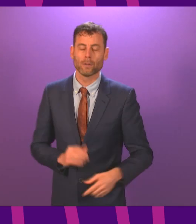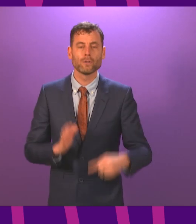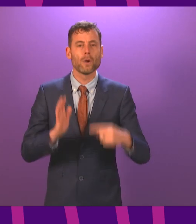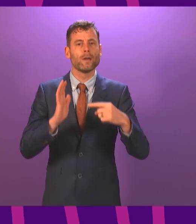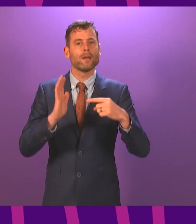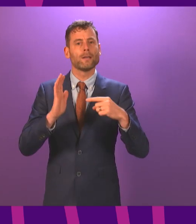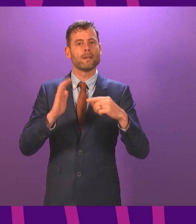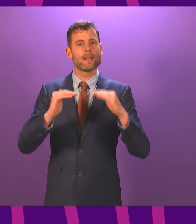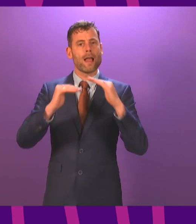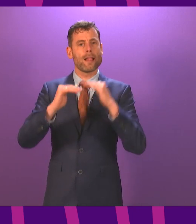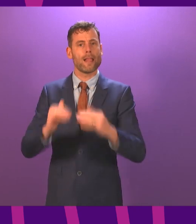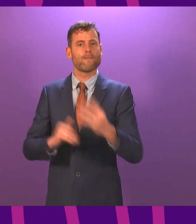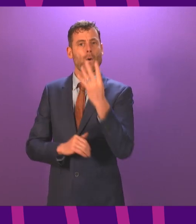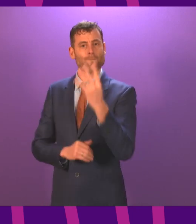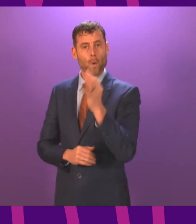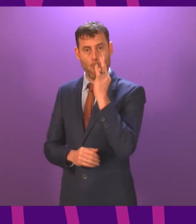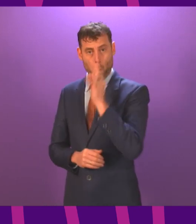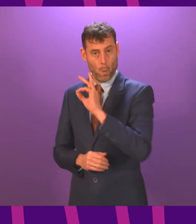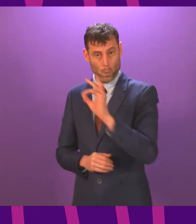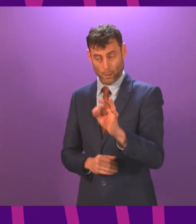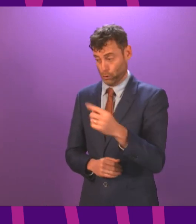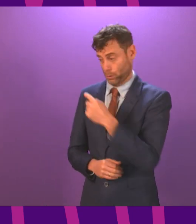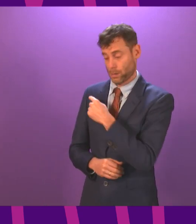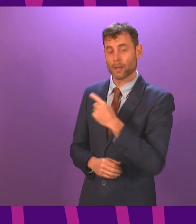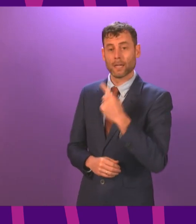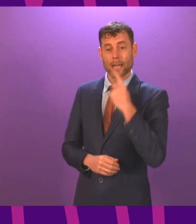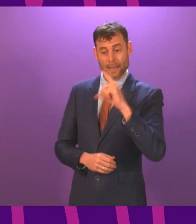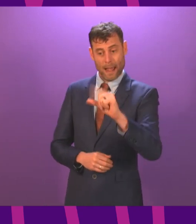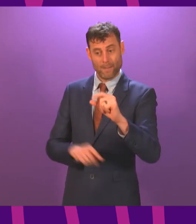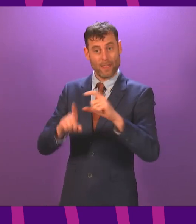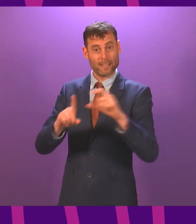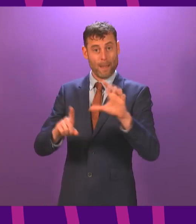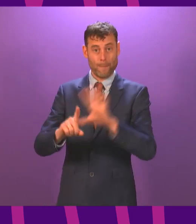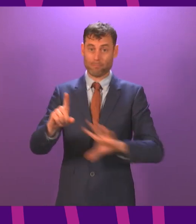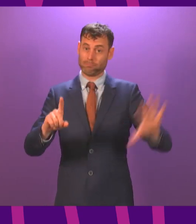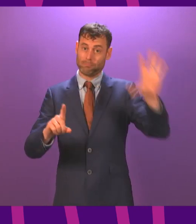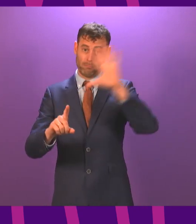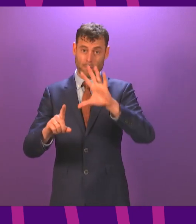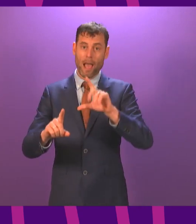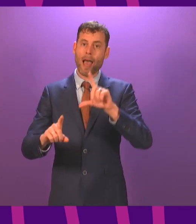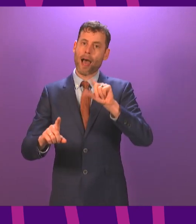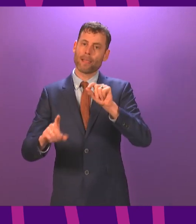Ruth Davidson (Edinburgh Central) (Con): I welcome the news that level 4 restrictions will be lifted across 11 local authorities on Friday 11 December, and I encourage people